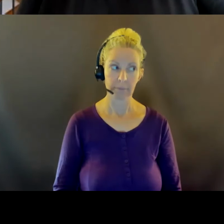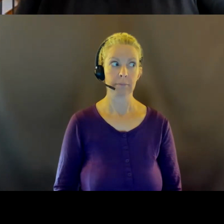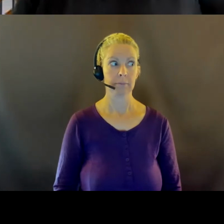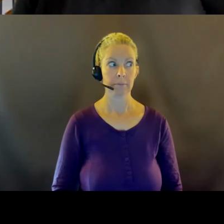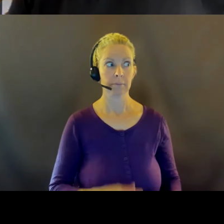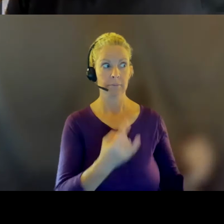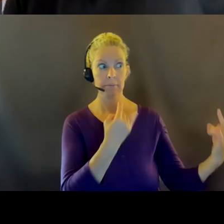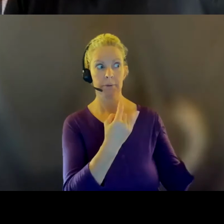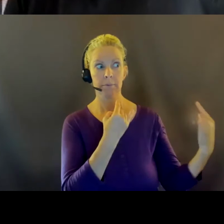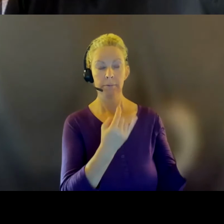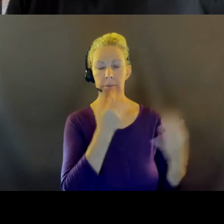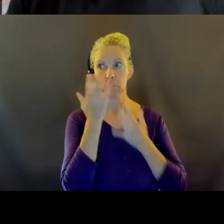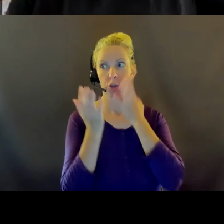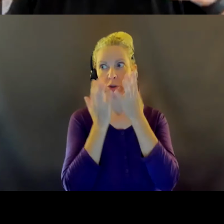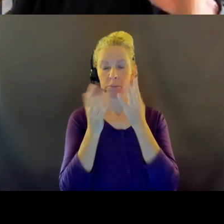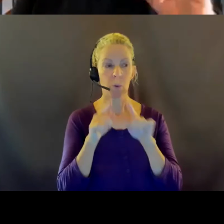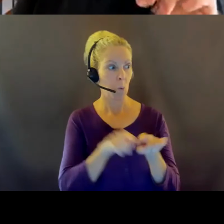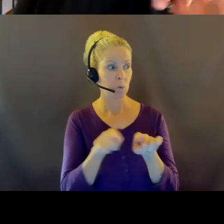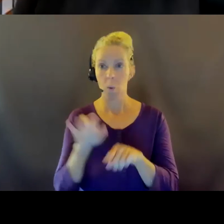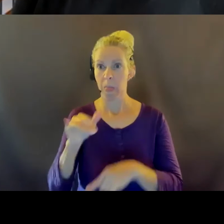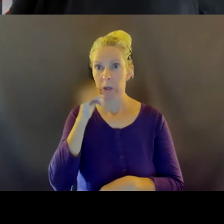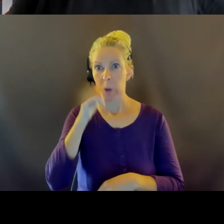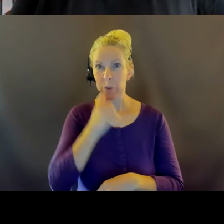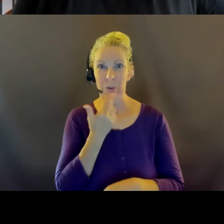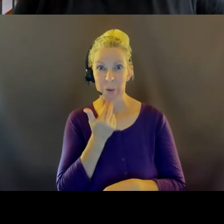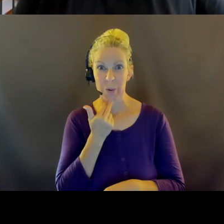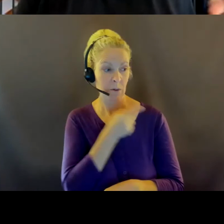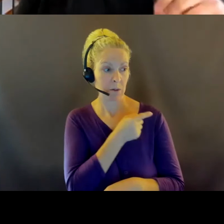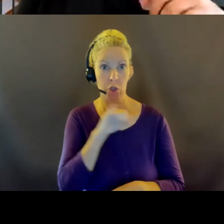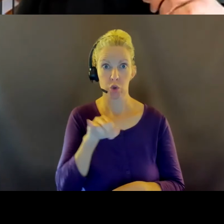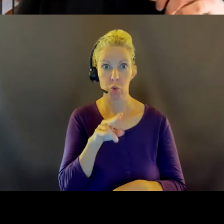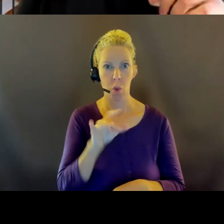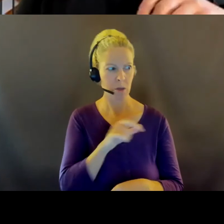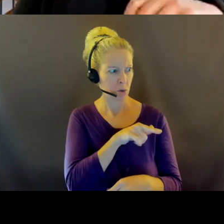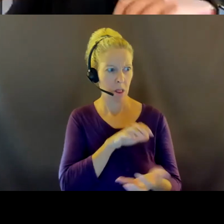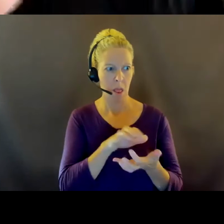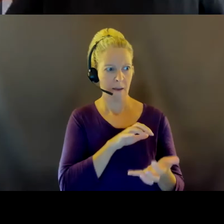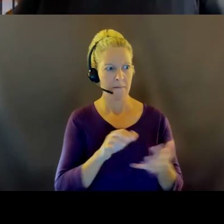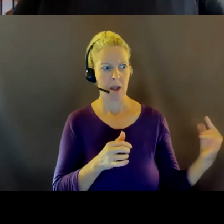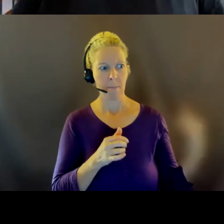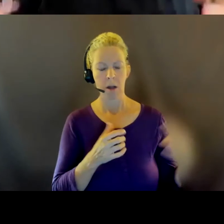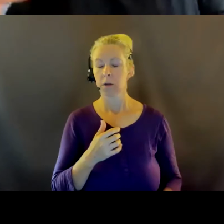But Julie is also laughing at me and it goes against my plan.